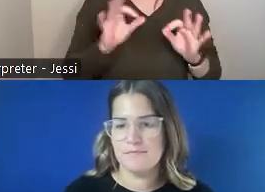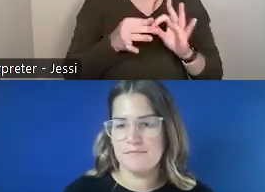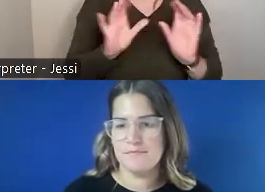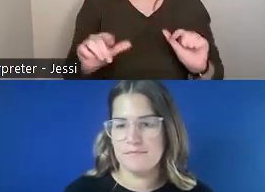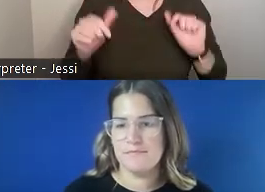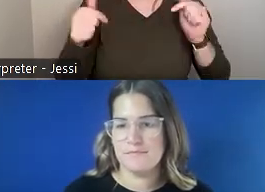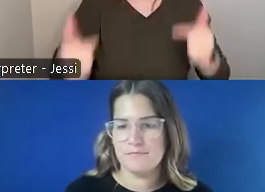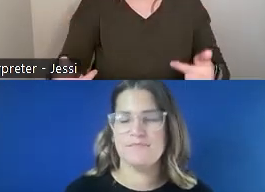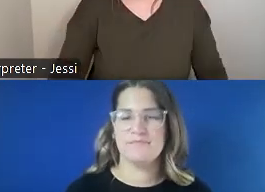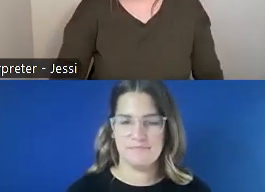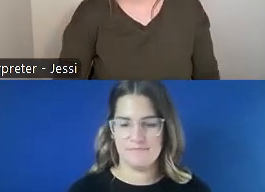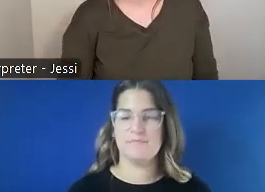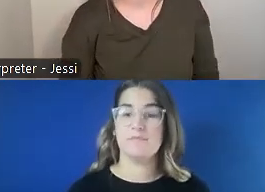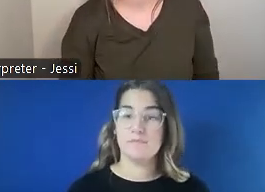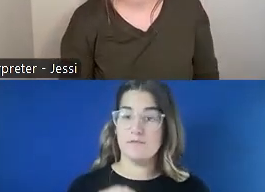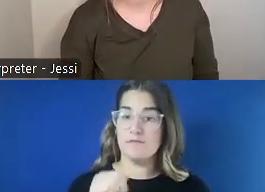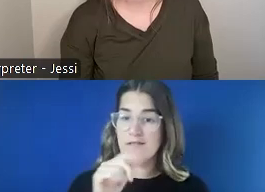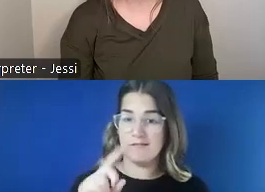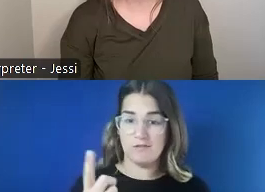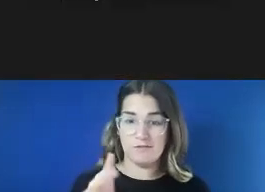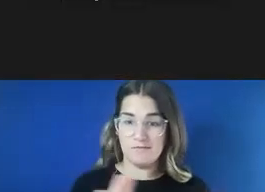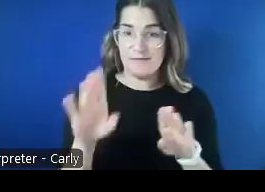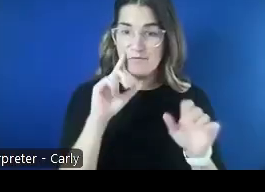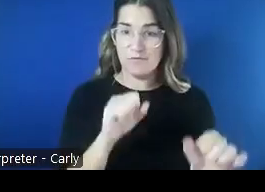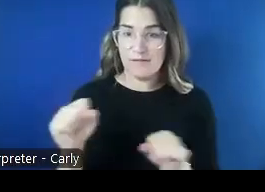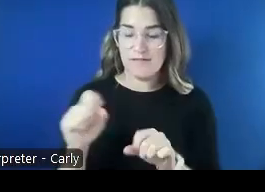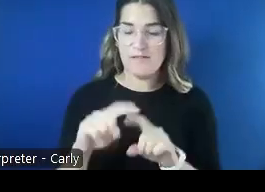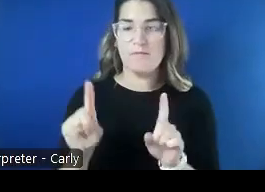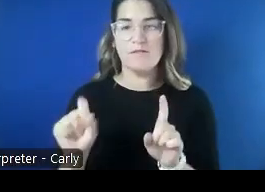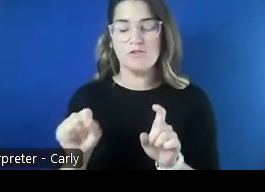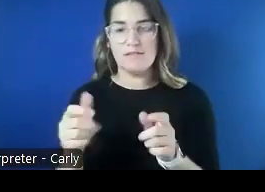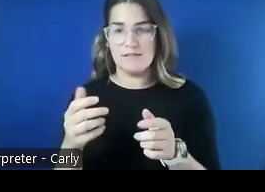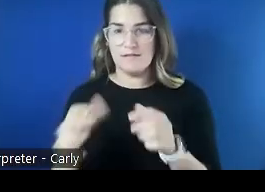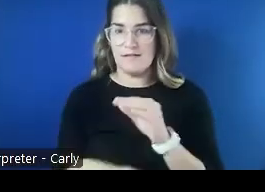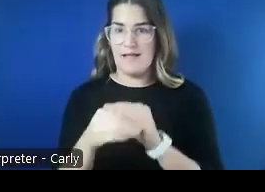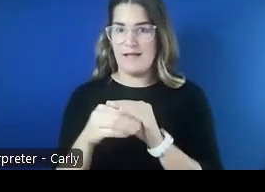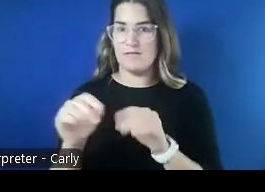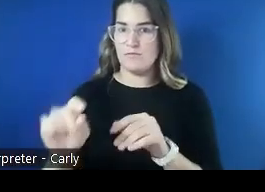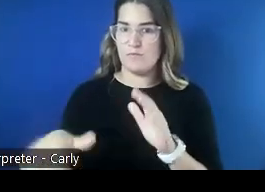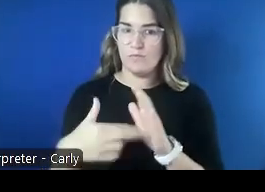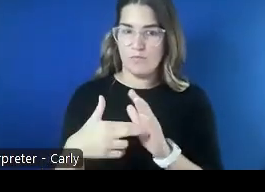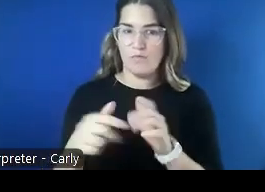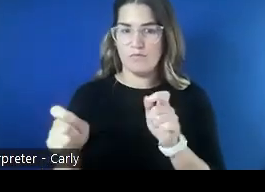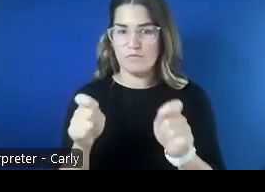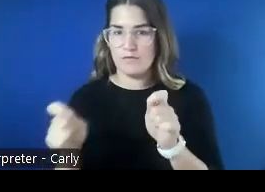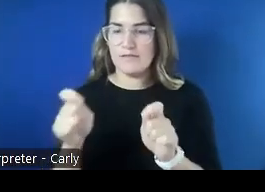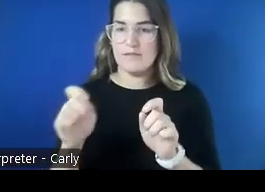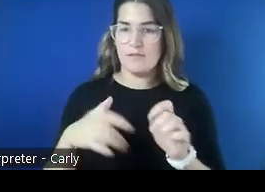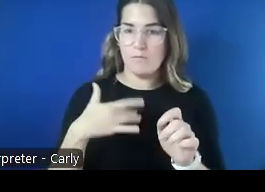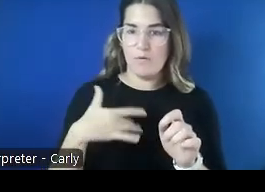her expectations for herself in her role managing her stress and her emotions um when biting occurs